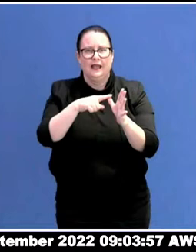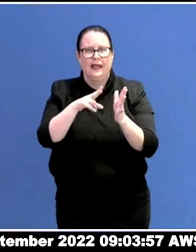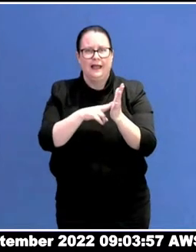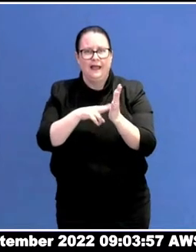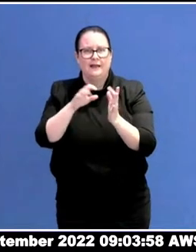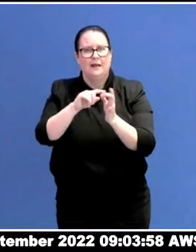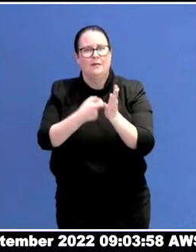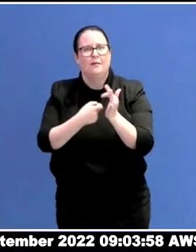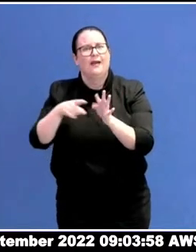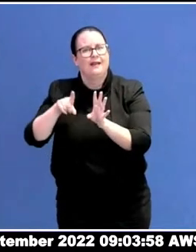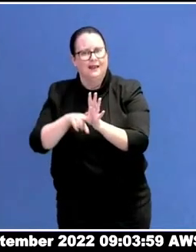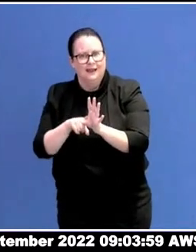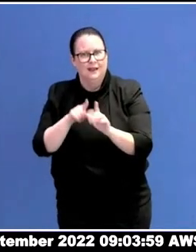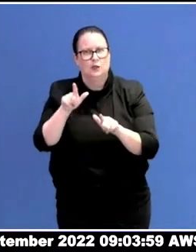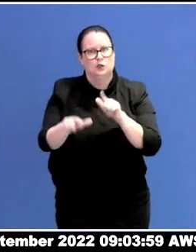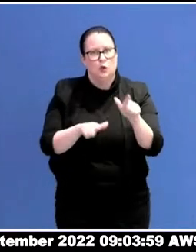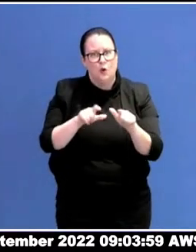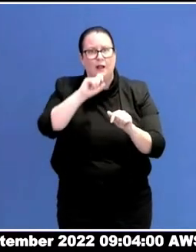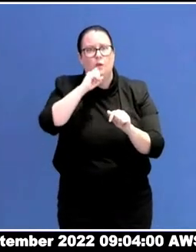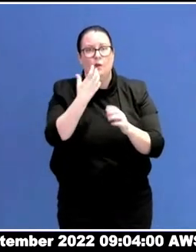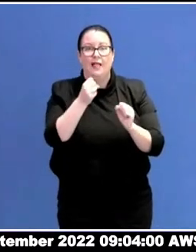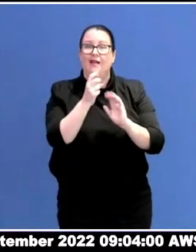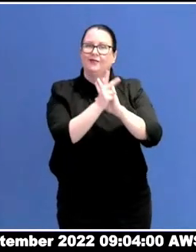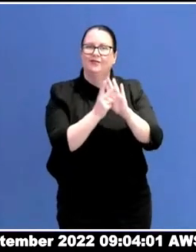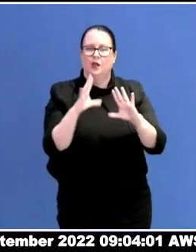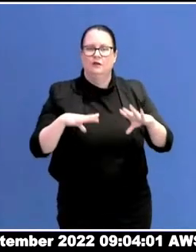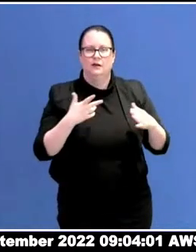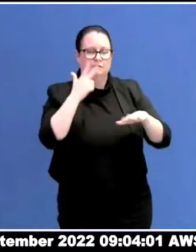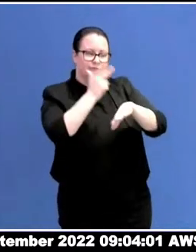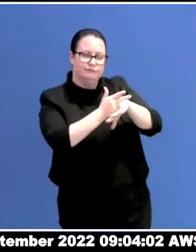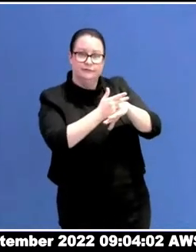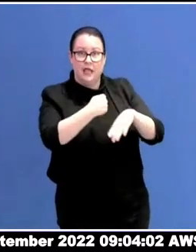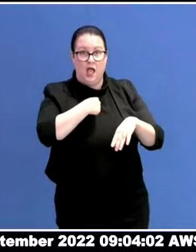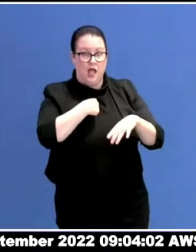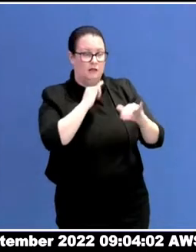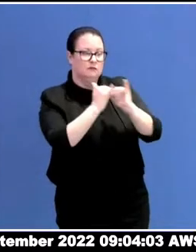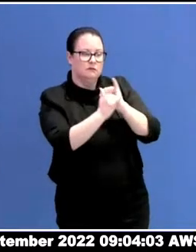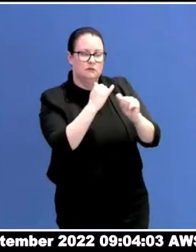playing a pre-recorded evidence from her which I took on 24 August 2022.